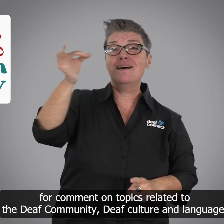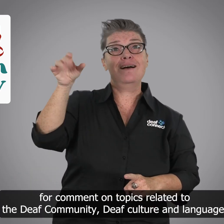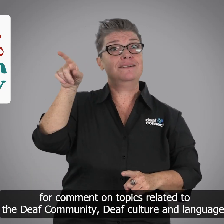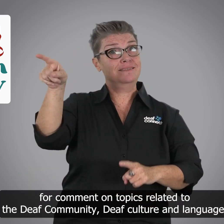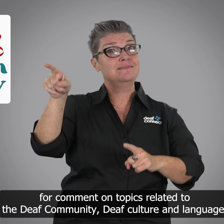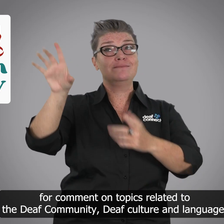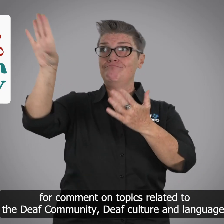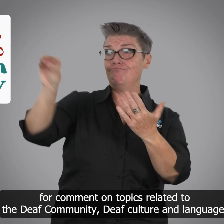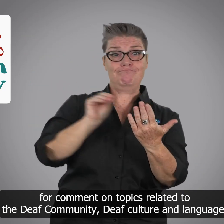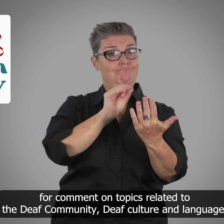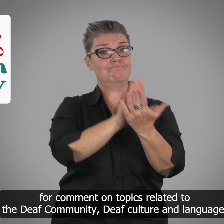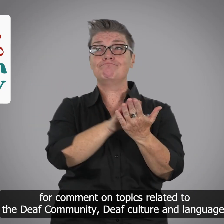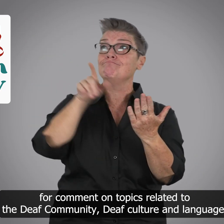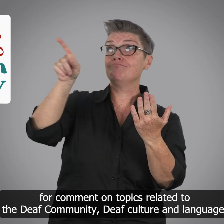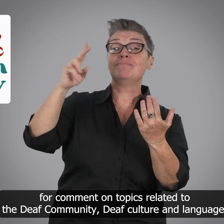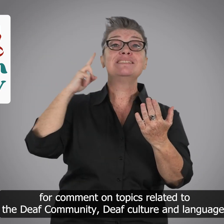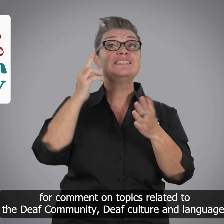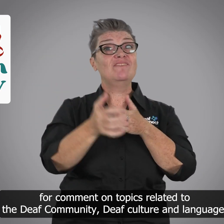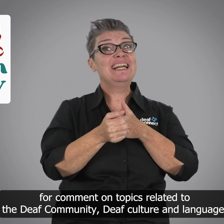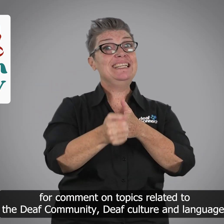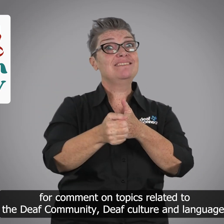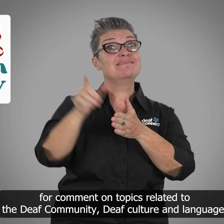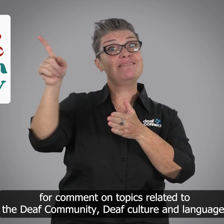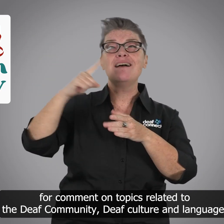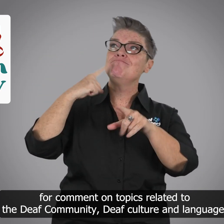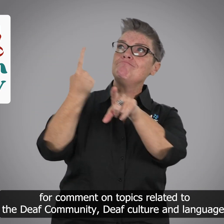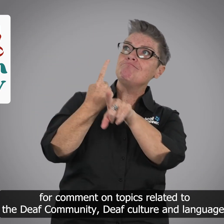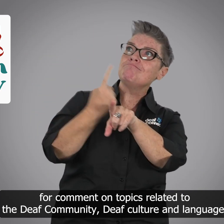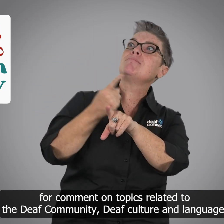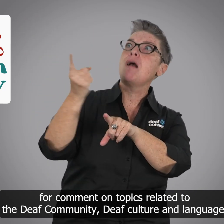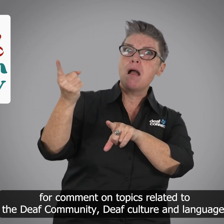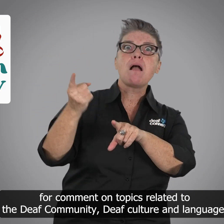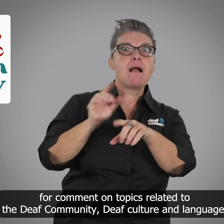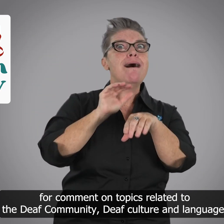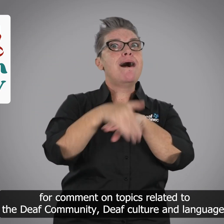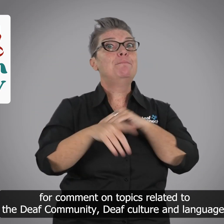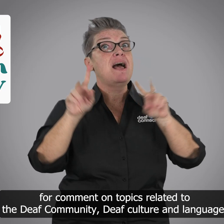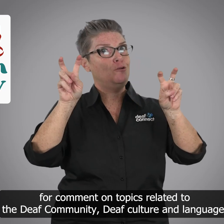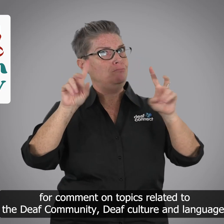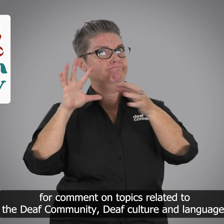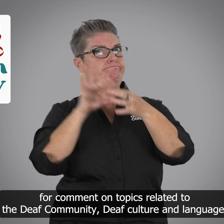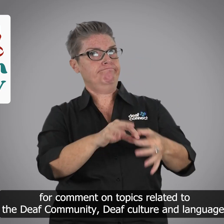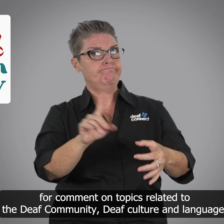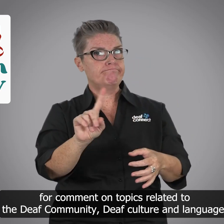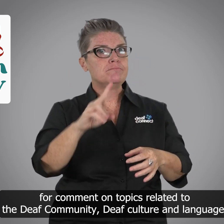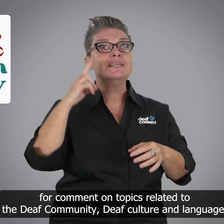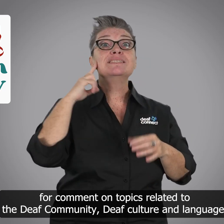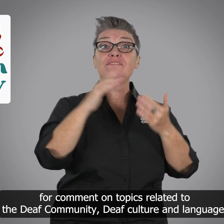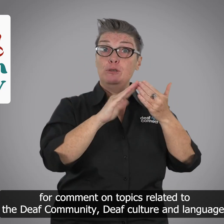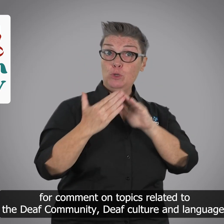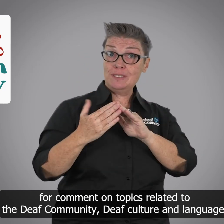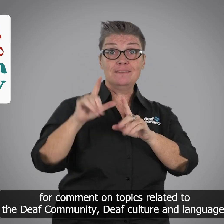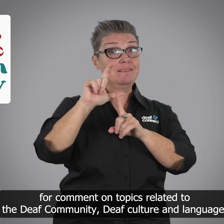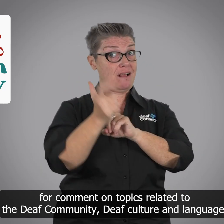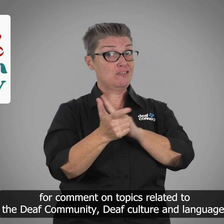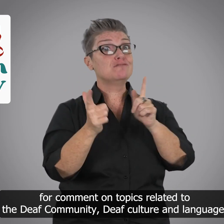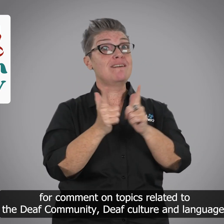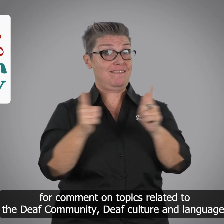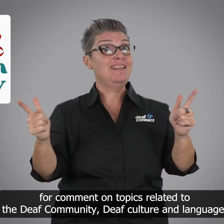for comment on topics related to the Deaf Community, Deaf culture and language.